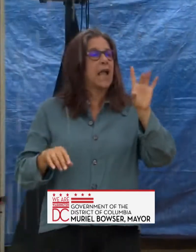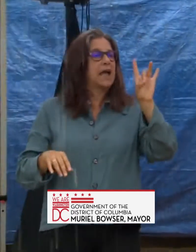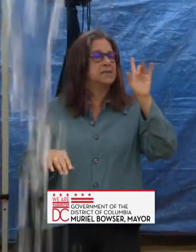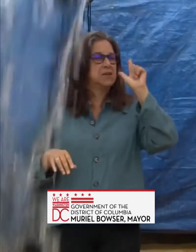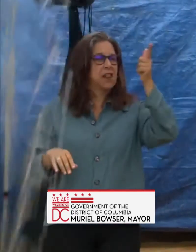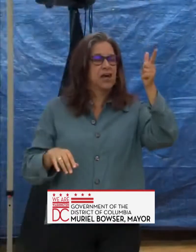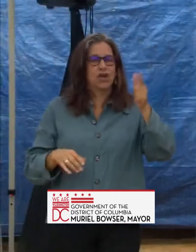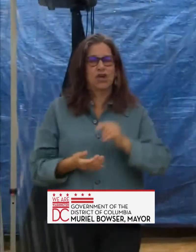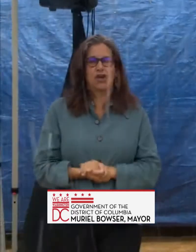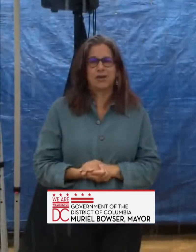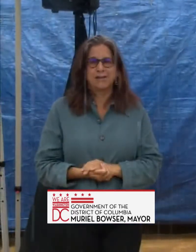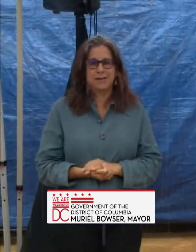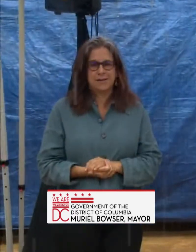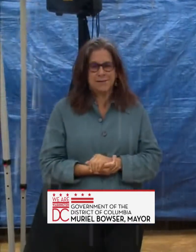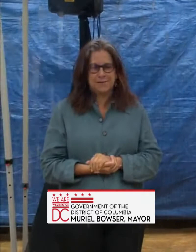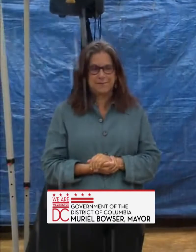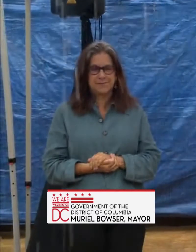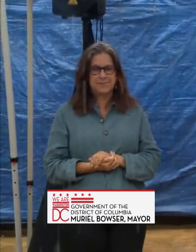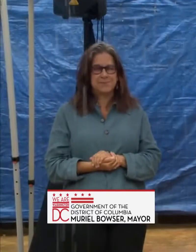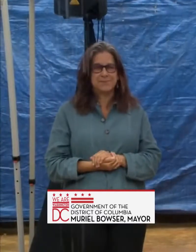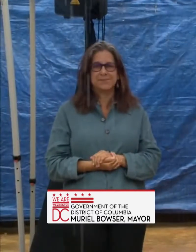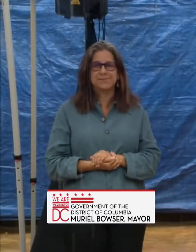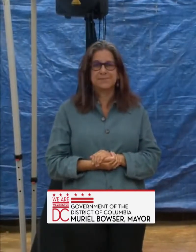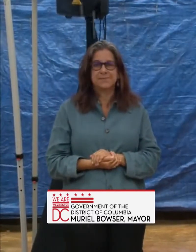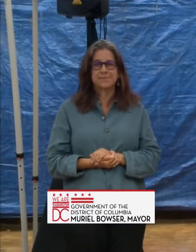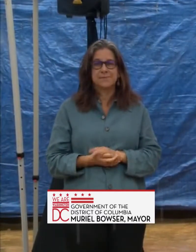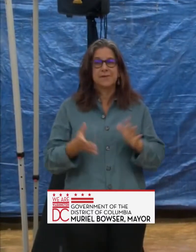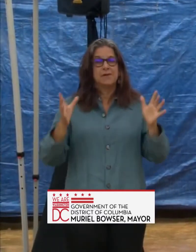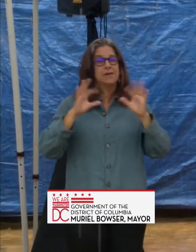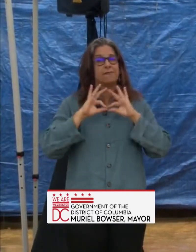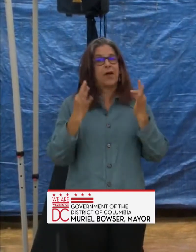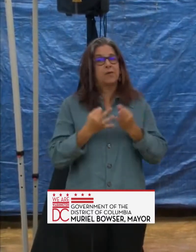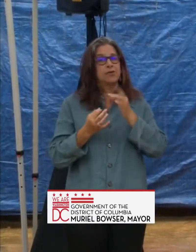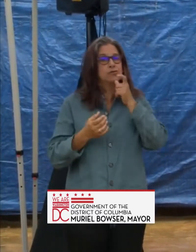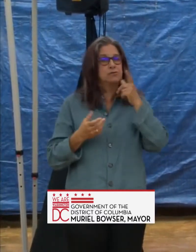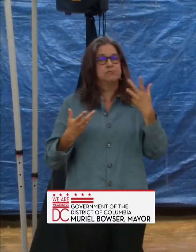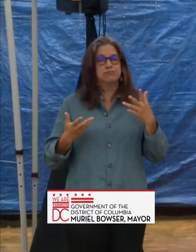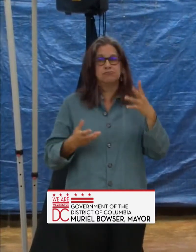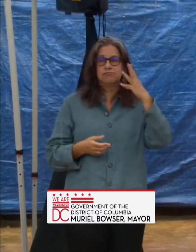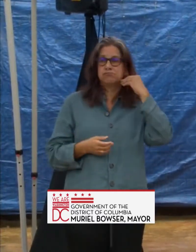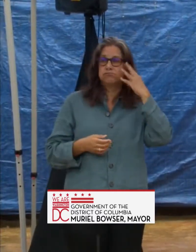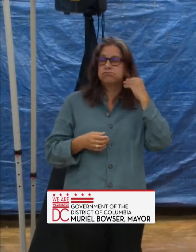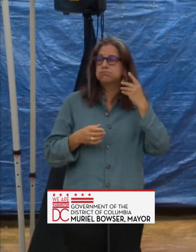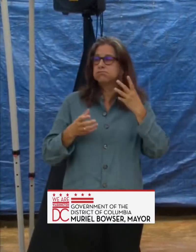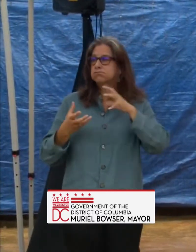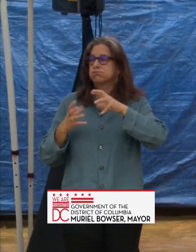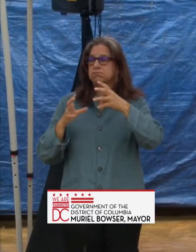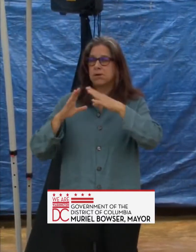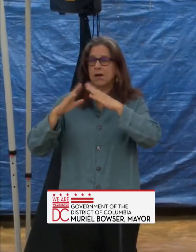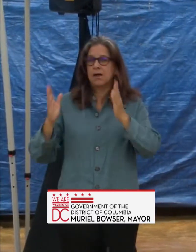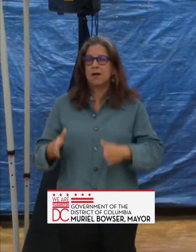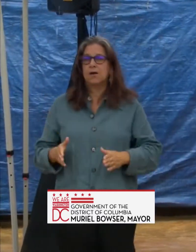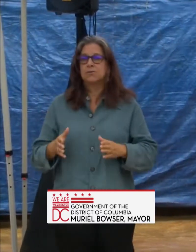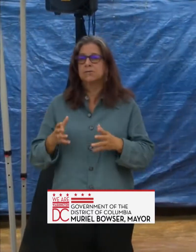FAMILIES EXPERIENCING A HOUSING CRISIS SHOULD BE PROVIDED WITH CLEAN, SAFE, DIGNIFIED PLACES TO